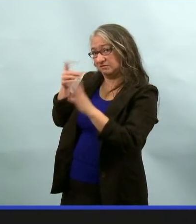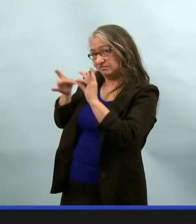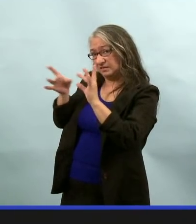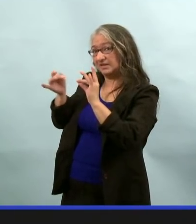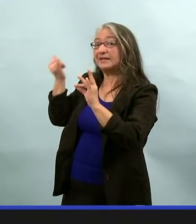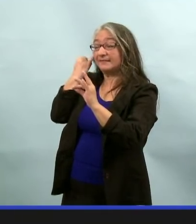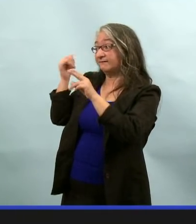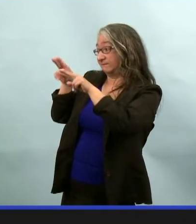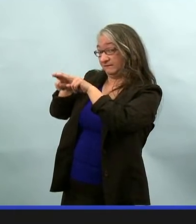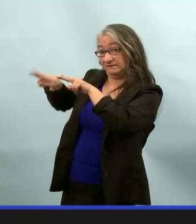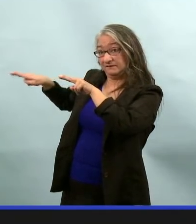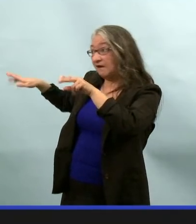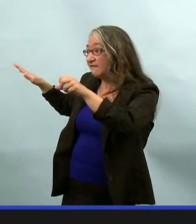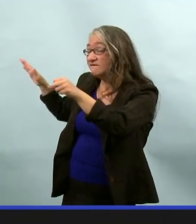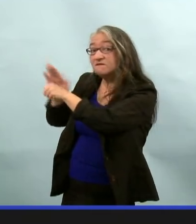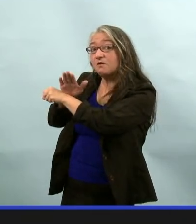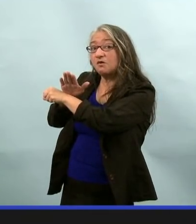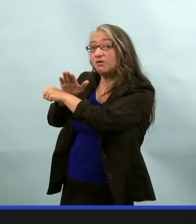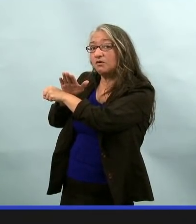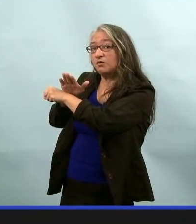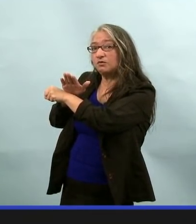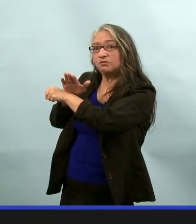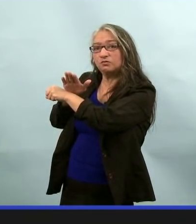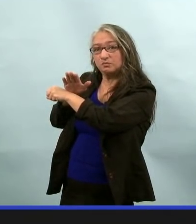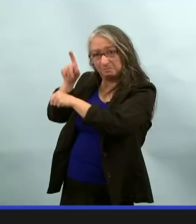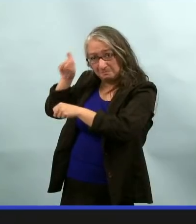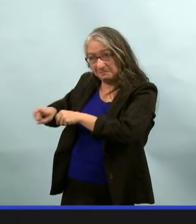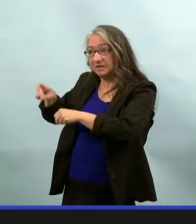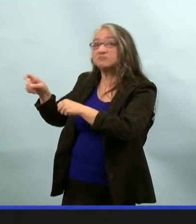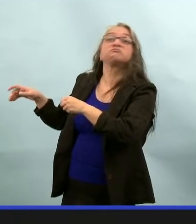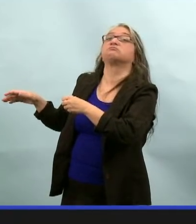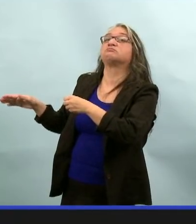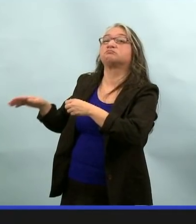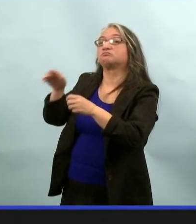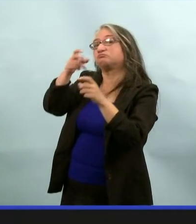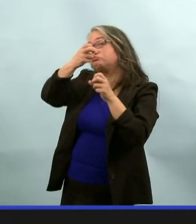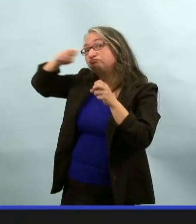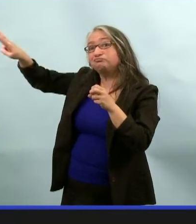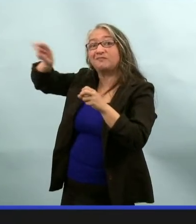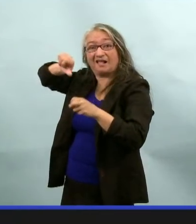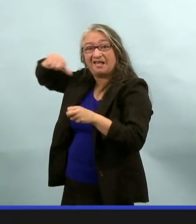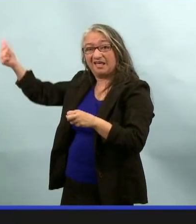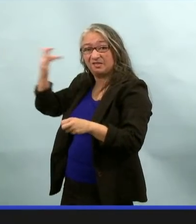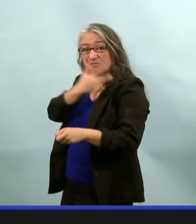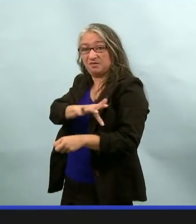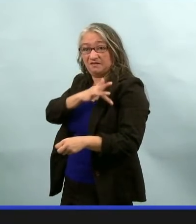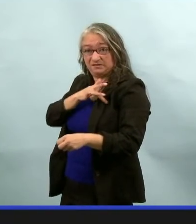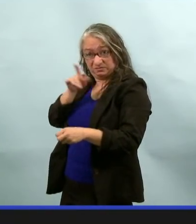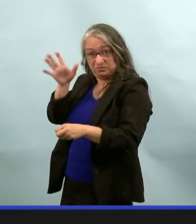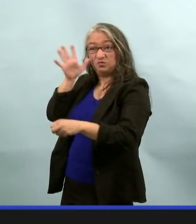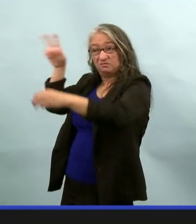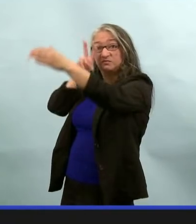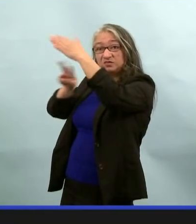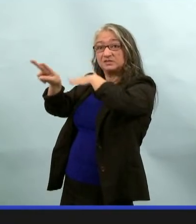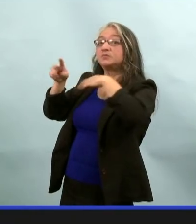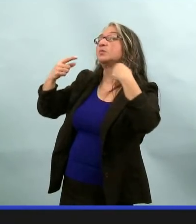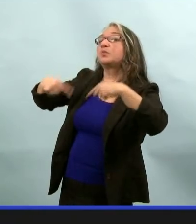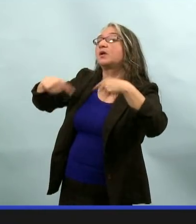we will have no choices but to send patients to other provinces no we are not